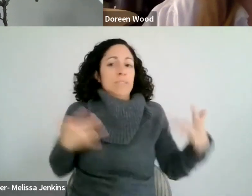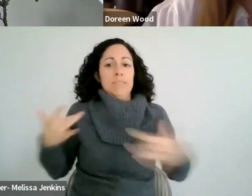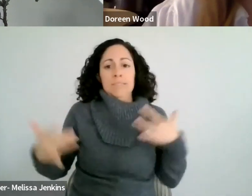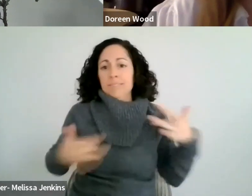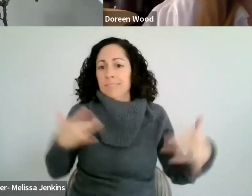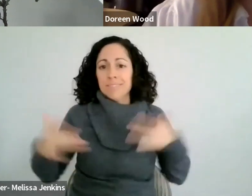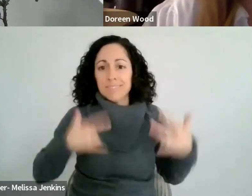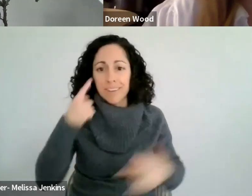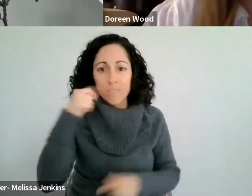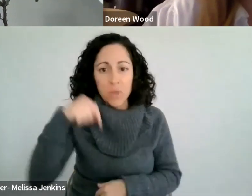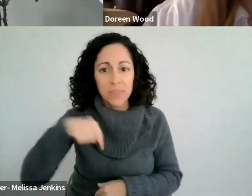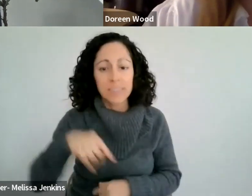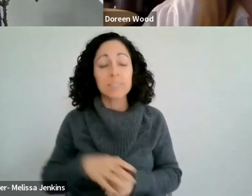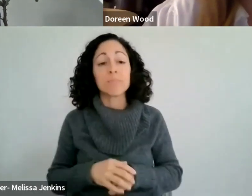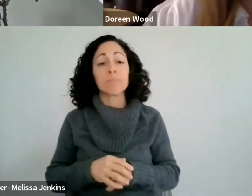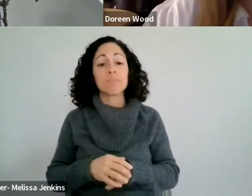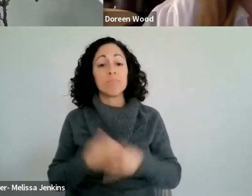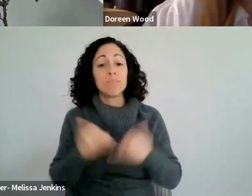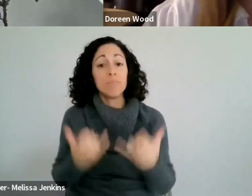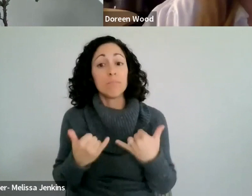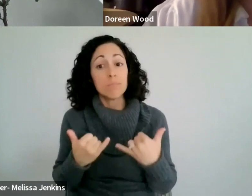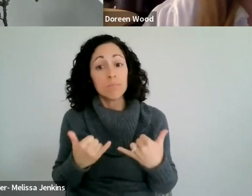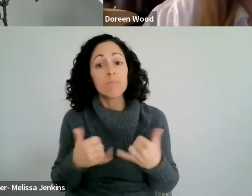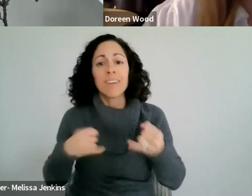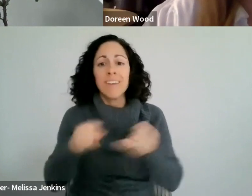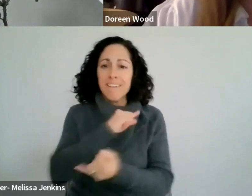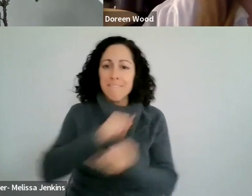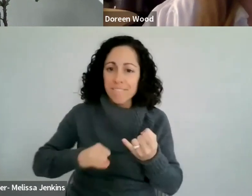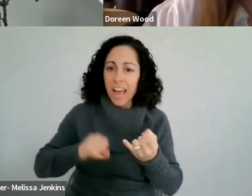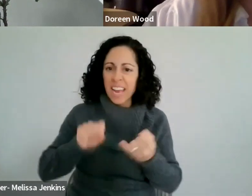there is a final stage clinical trial for a treatment for Usher syndrome.